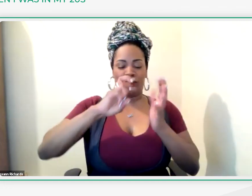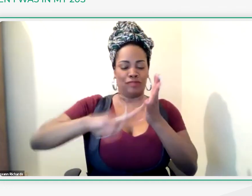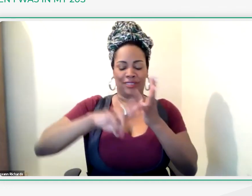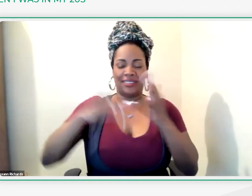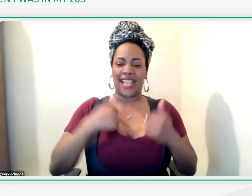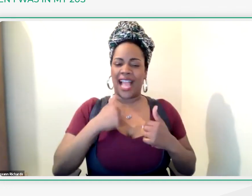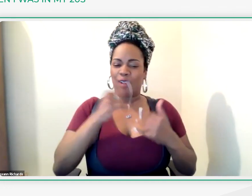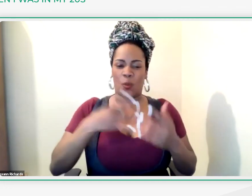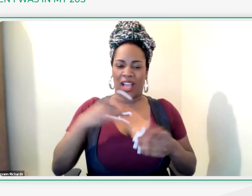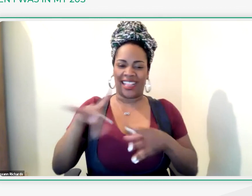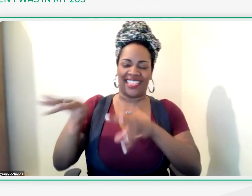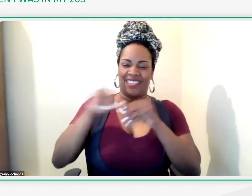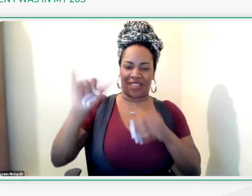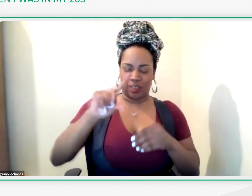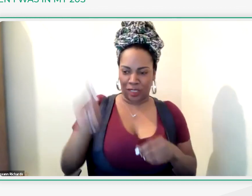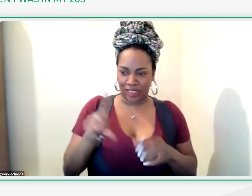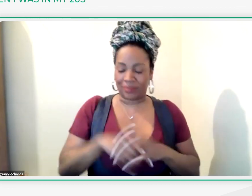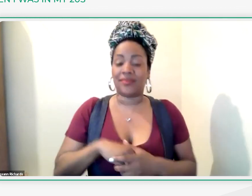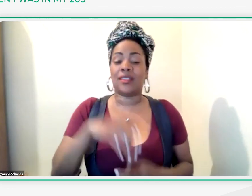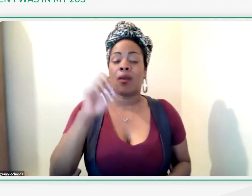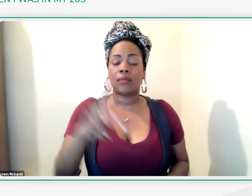Okay. I had to re-read it.